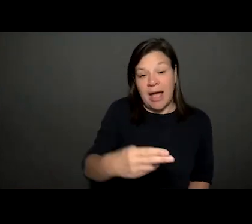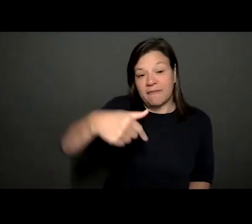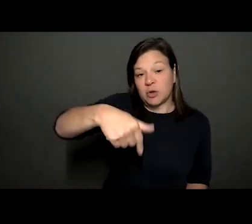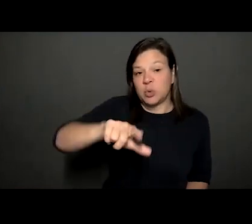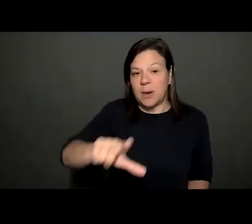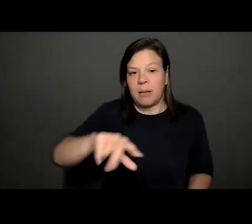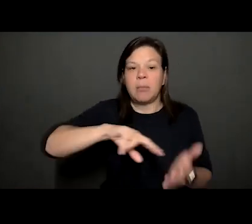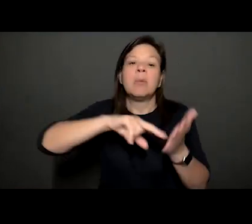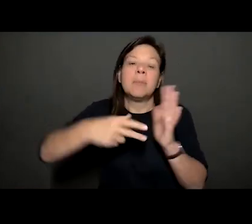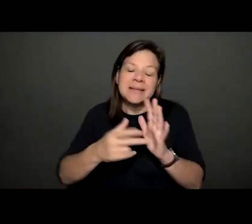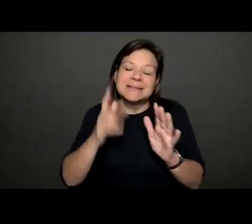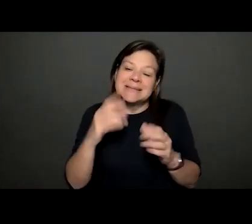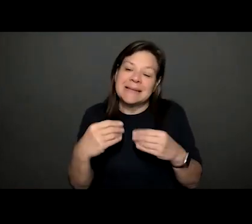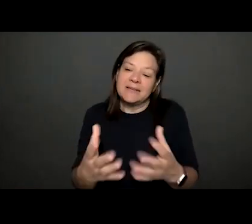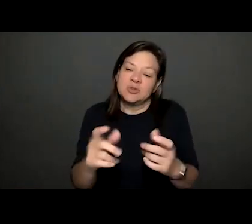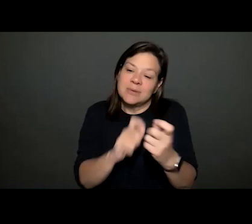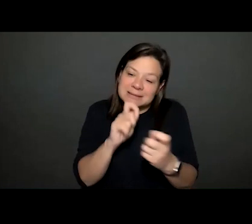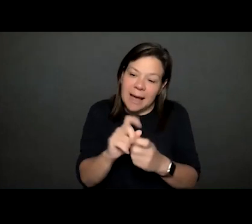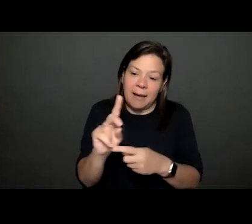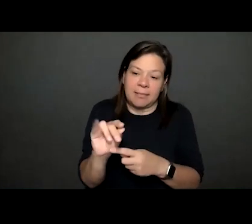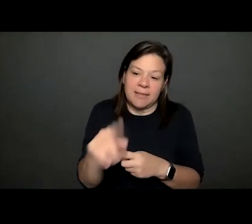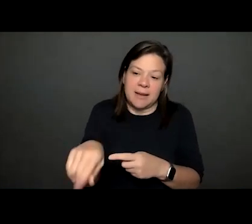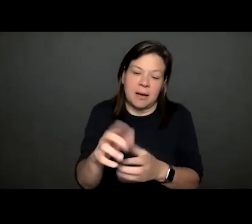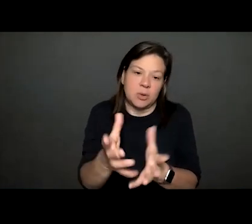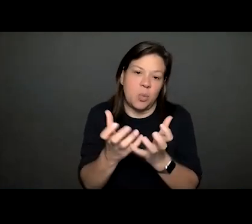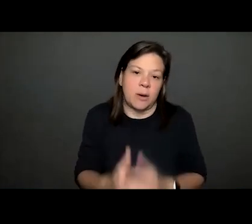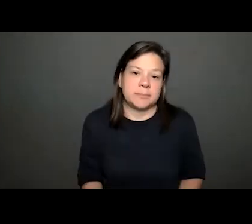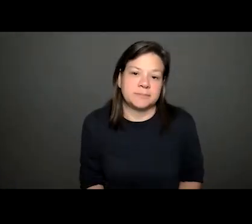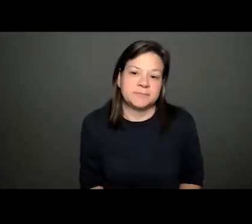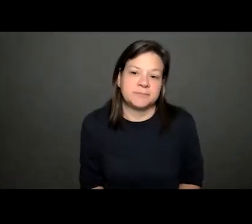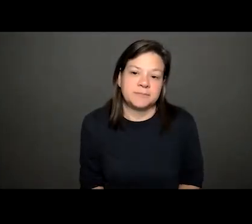AND IT GIVES YOU THE DATA BASED ON ITS RELATIONSHIPS TO OTHER DATA.